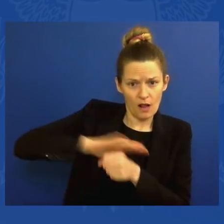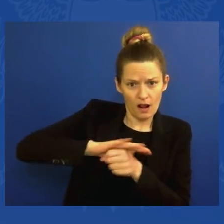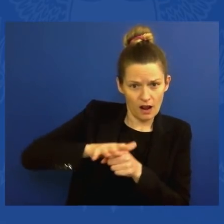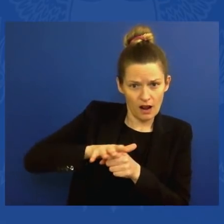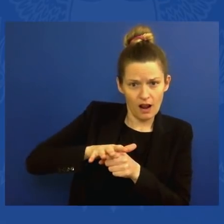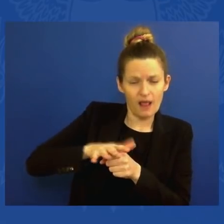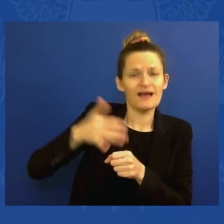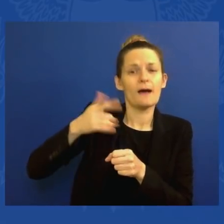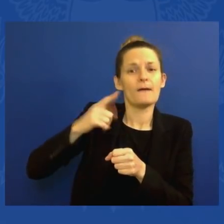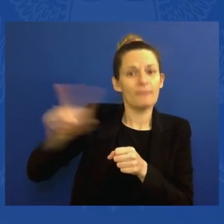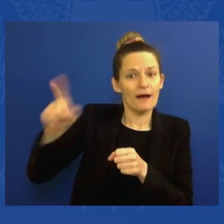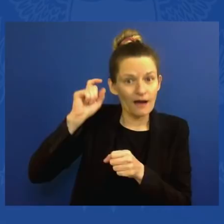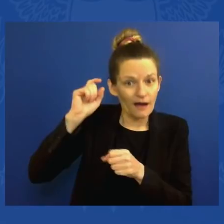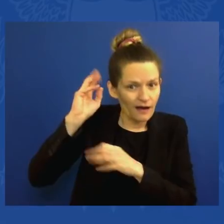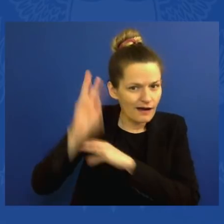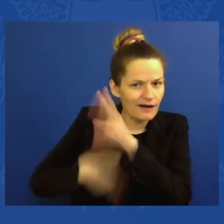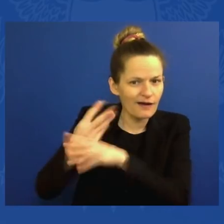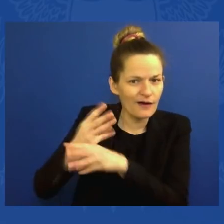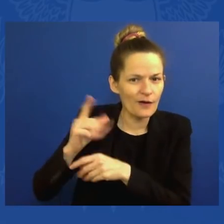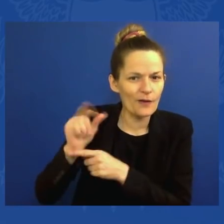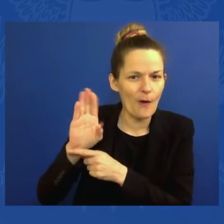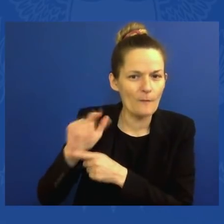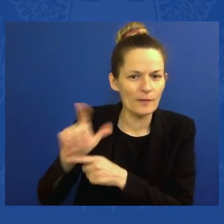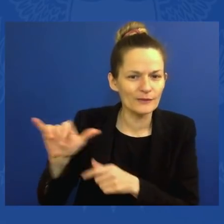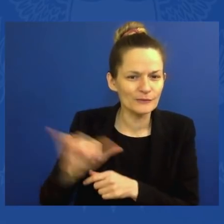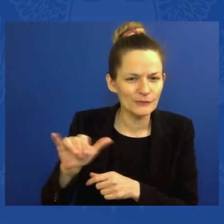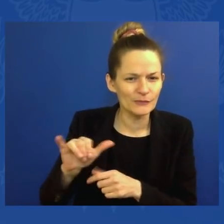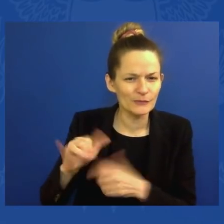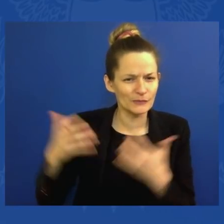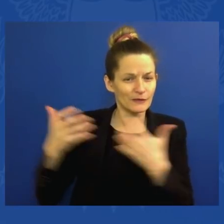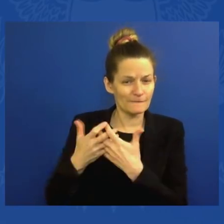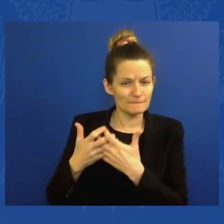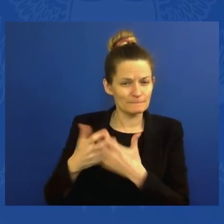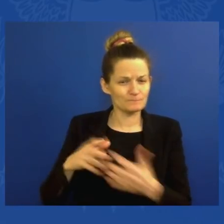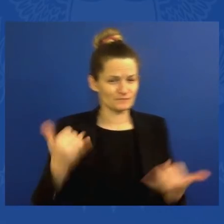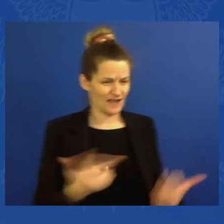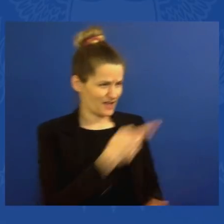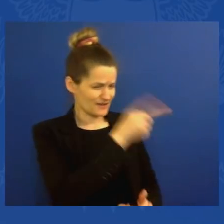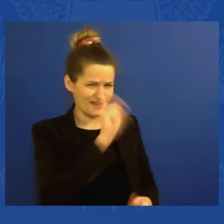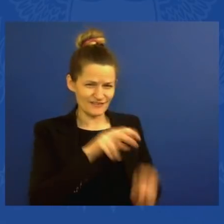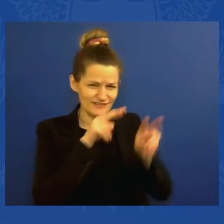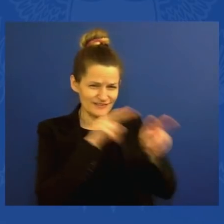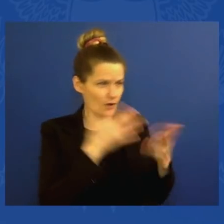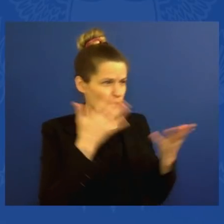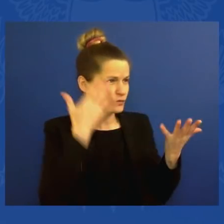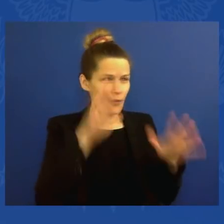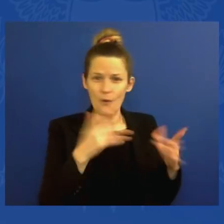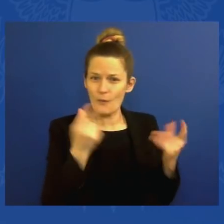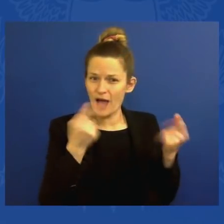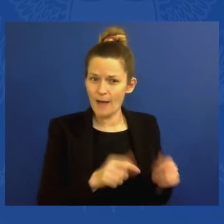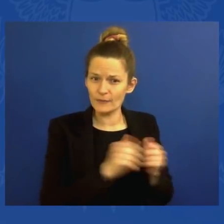to be able to establish local production capabilities, we see that we can build resilience